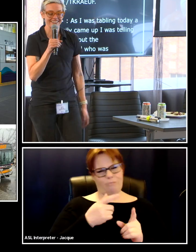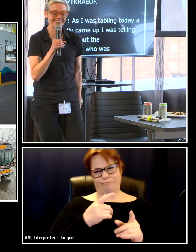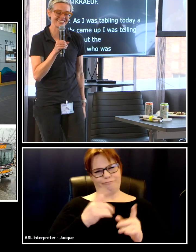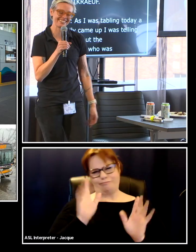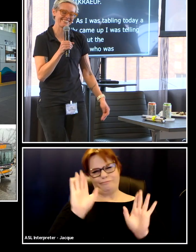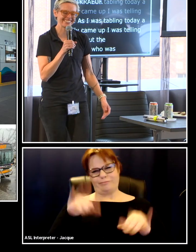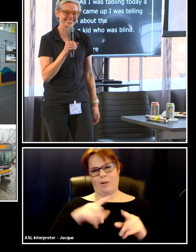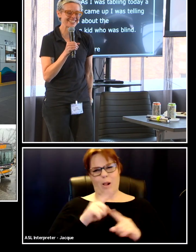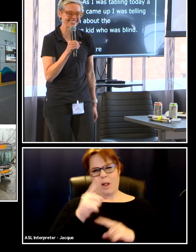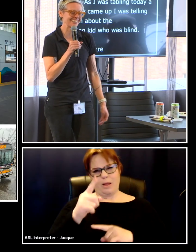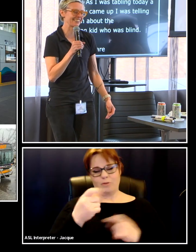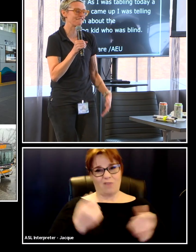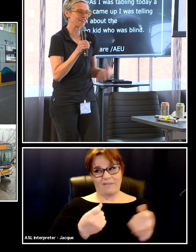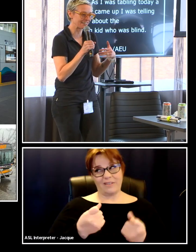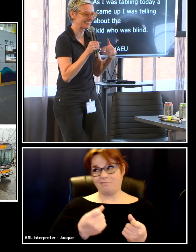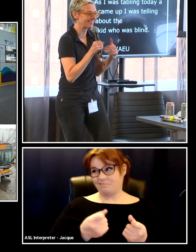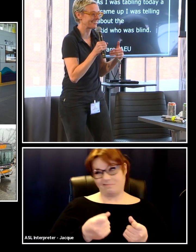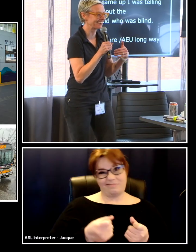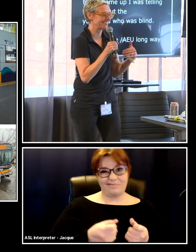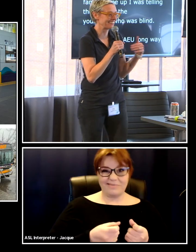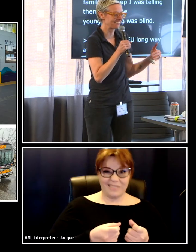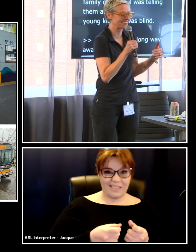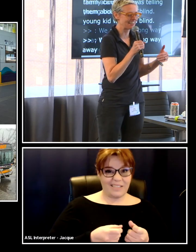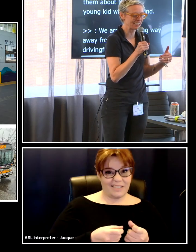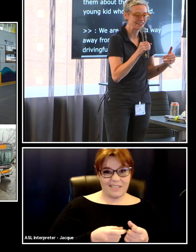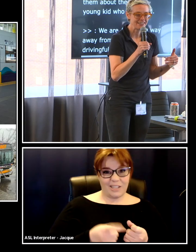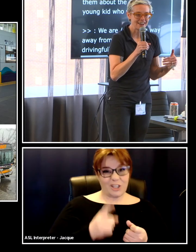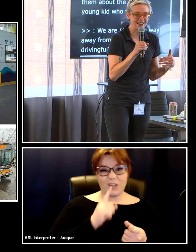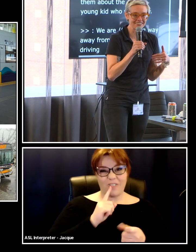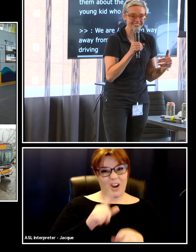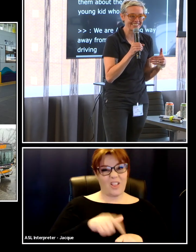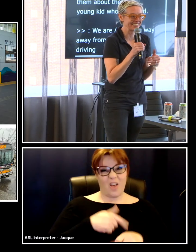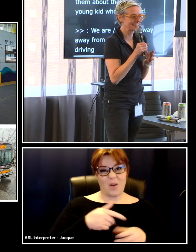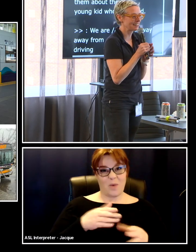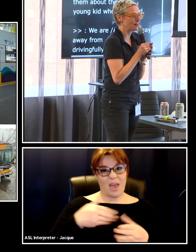And I was like, "Well, you're actually like a very long way away from driving. Um, your kid is um